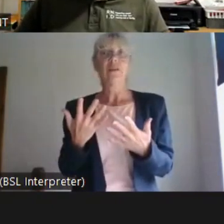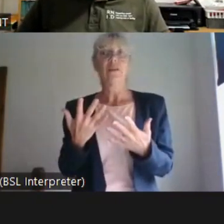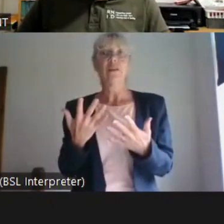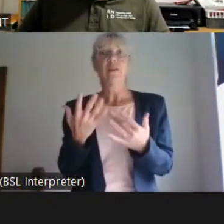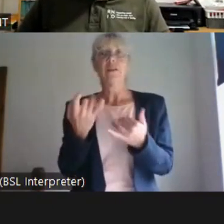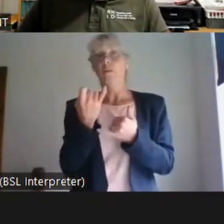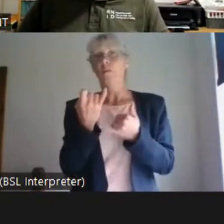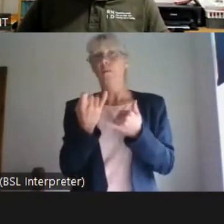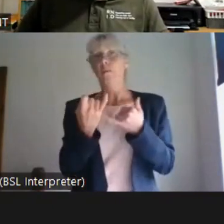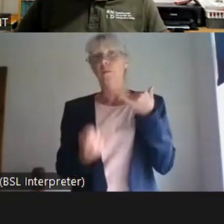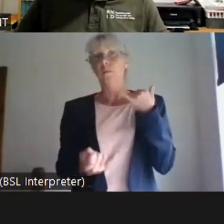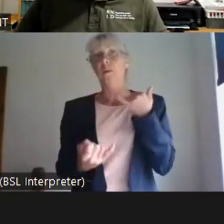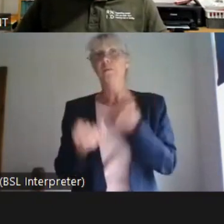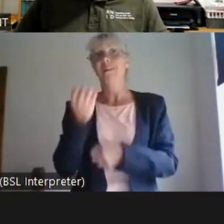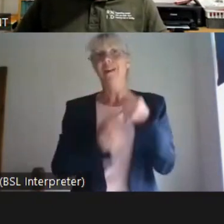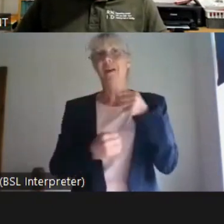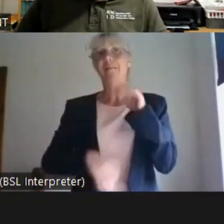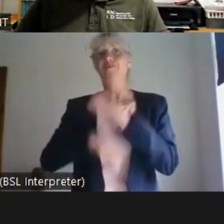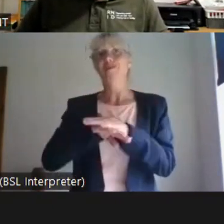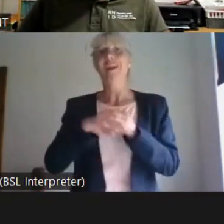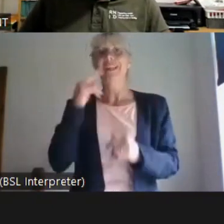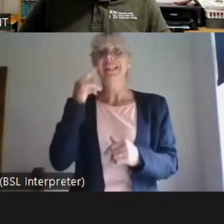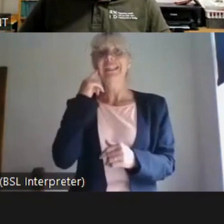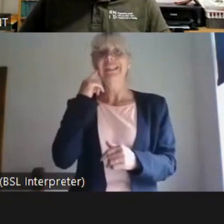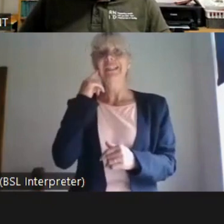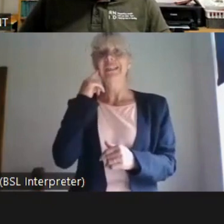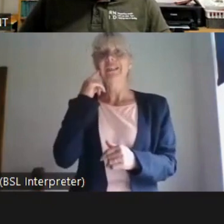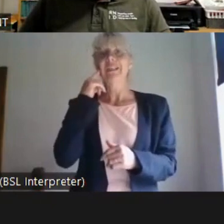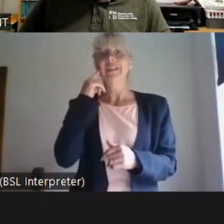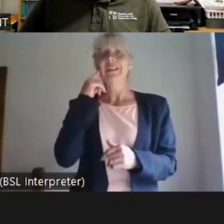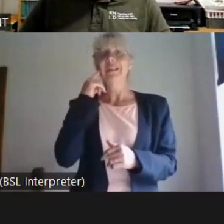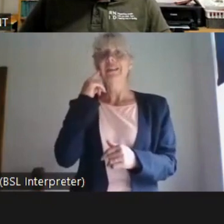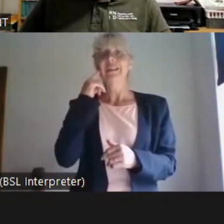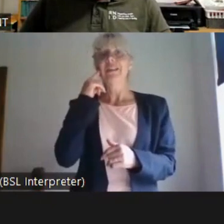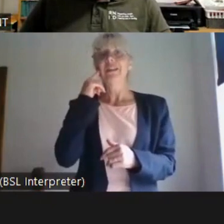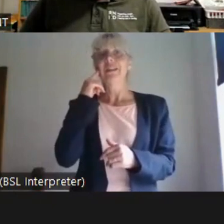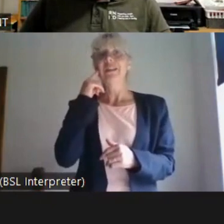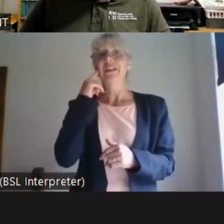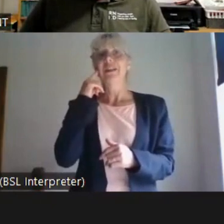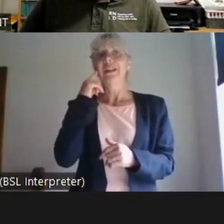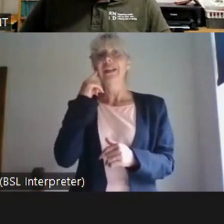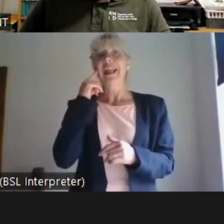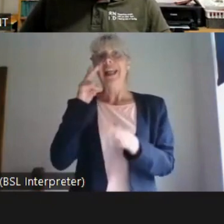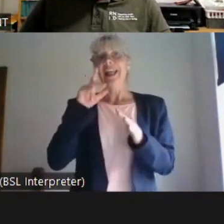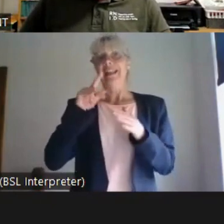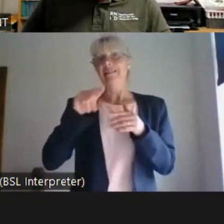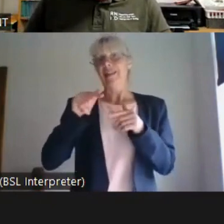deaf um and look forward to getting a cochlear implant later this year foreign